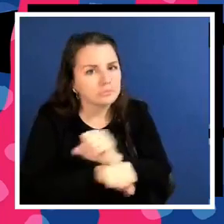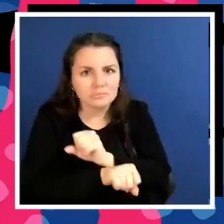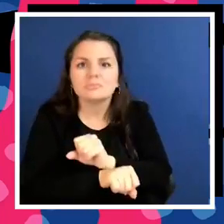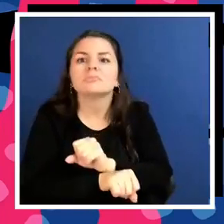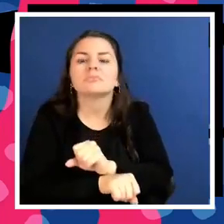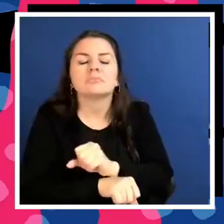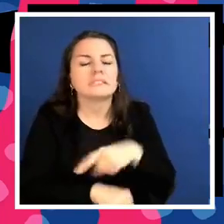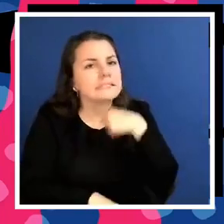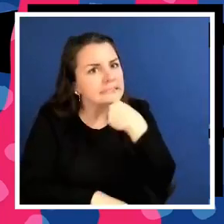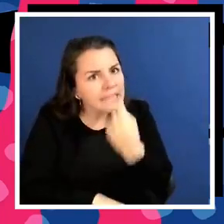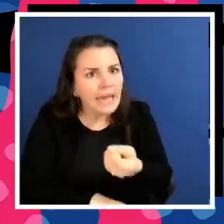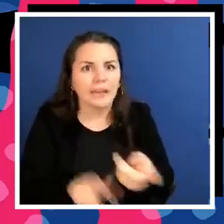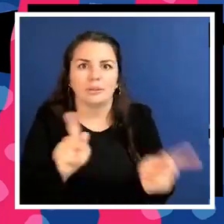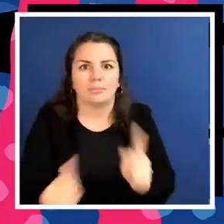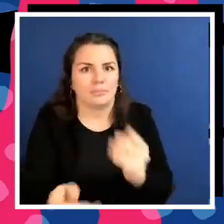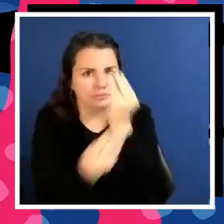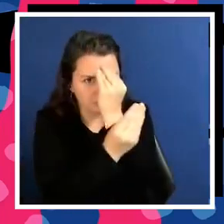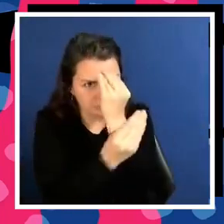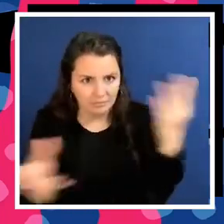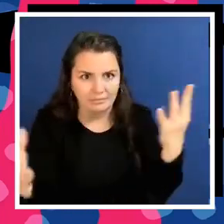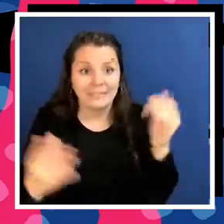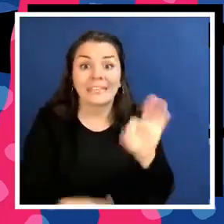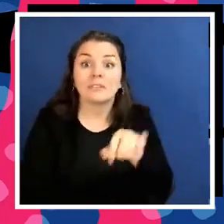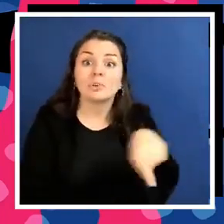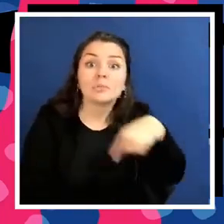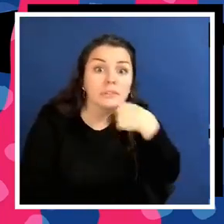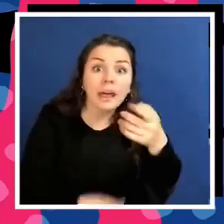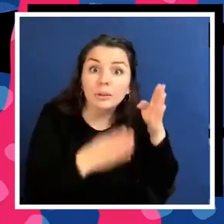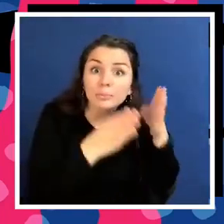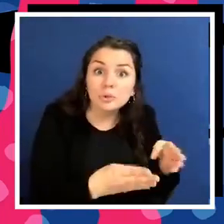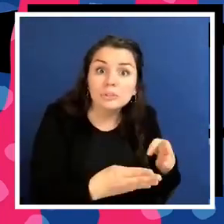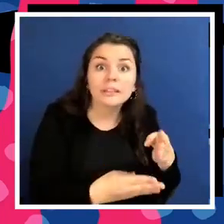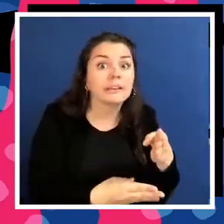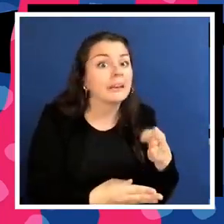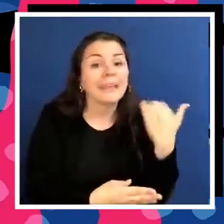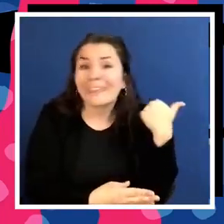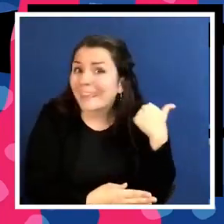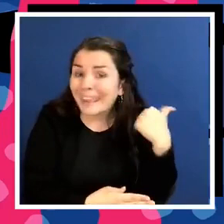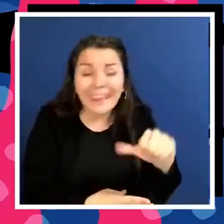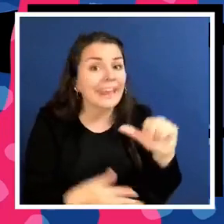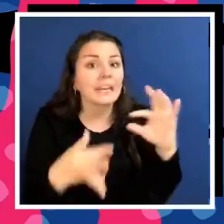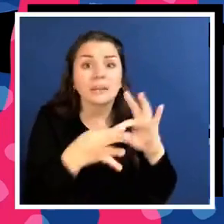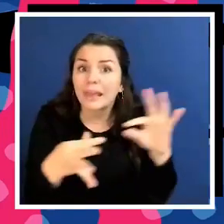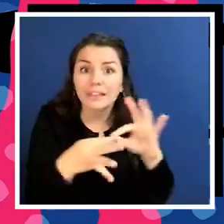OF EACH MONTH.